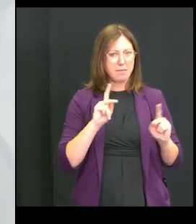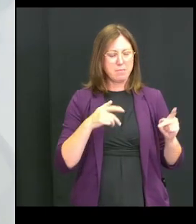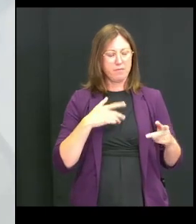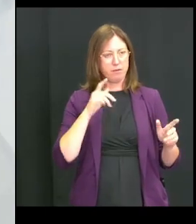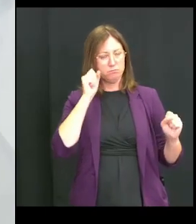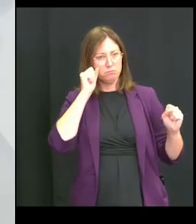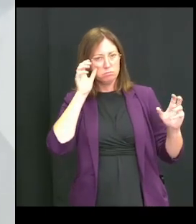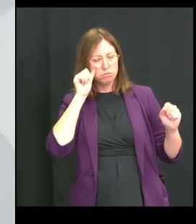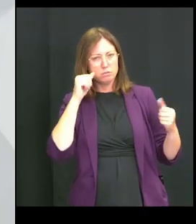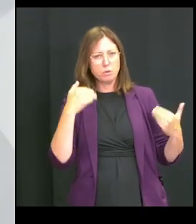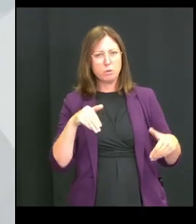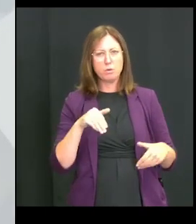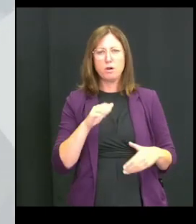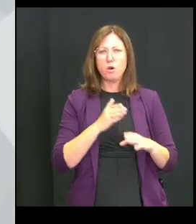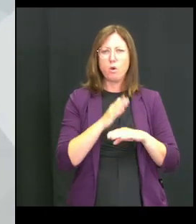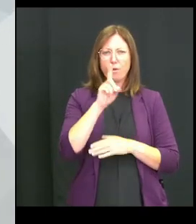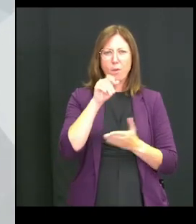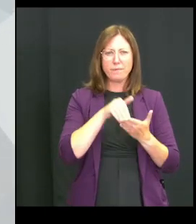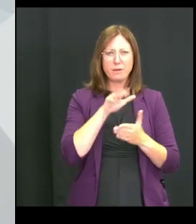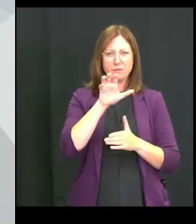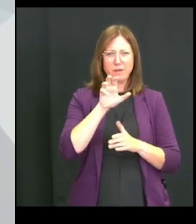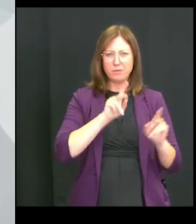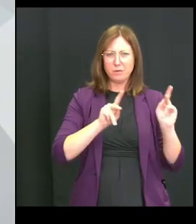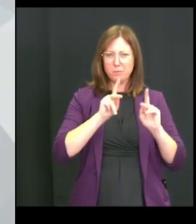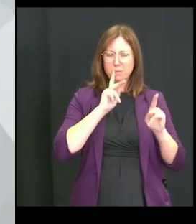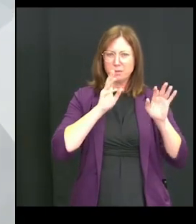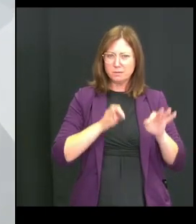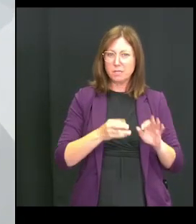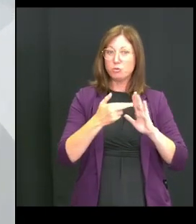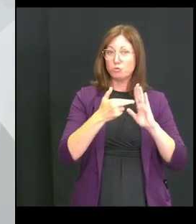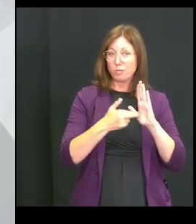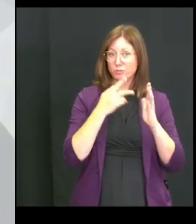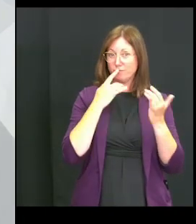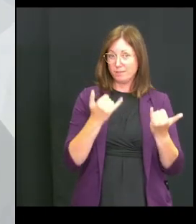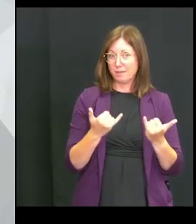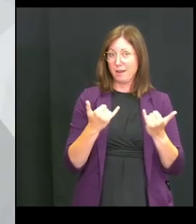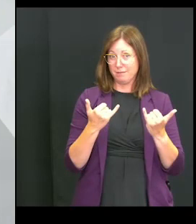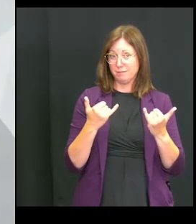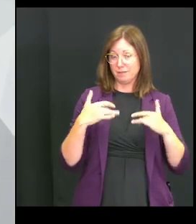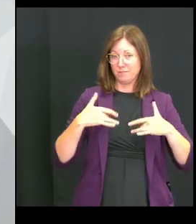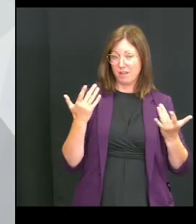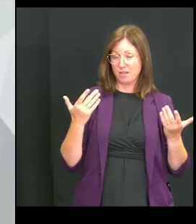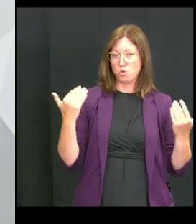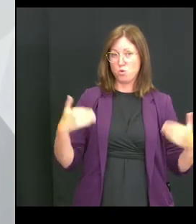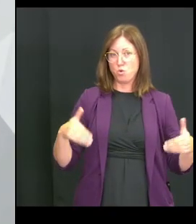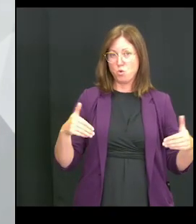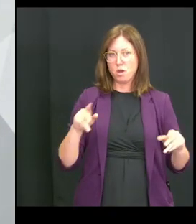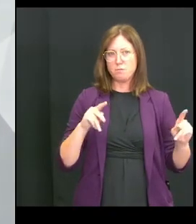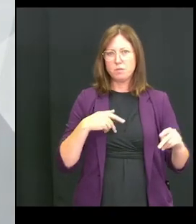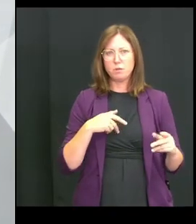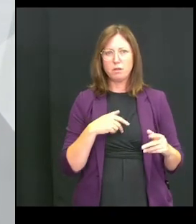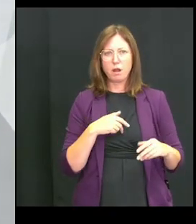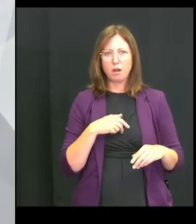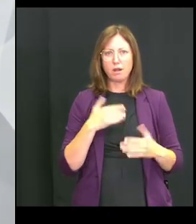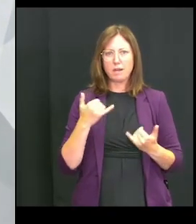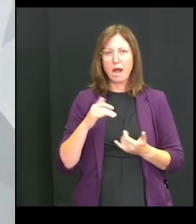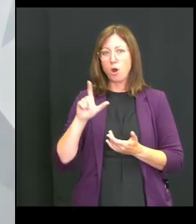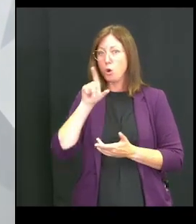You know, we have over 1500 participants registered today for this event, and I'm sure people are going through their Twitter feed right now, or their Instagram,